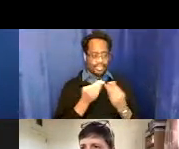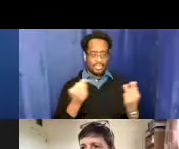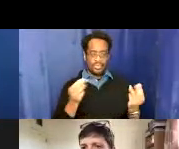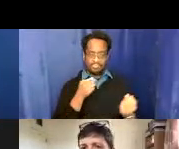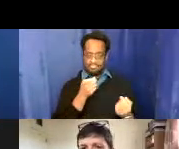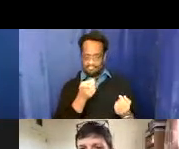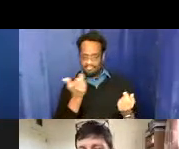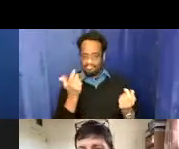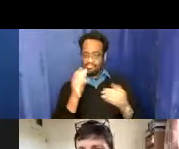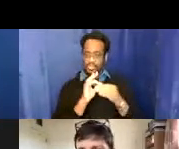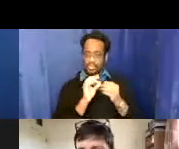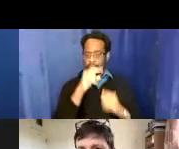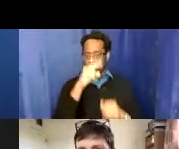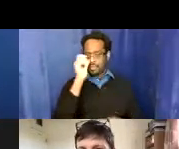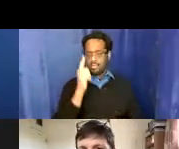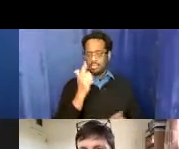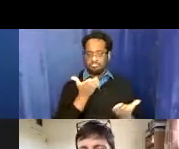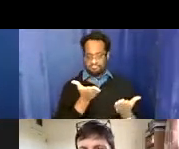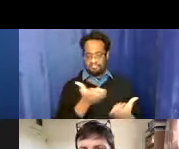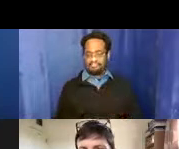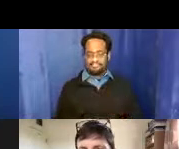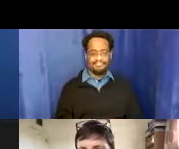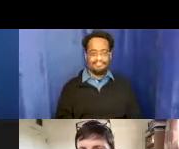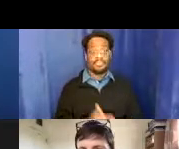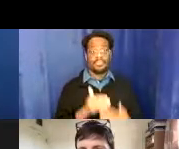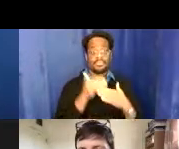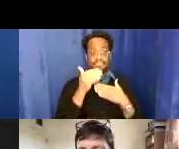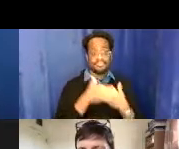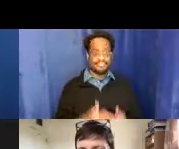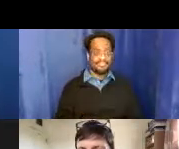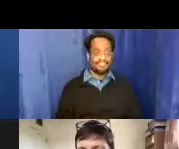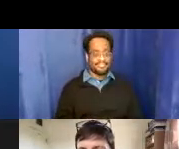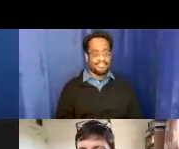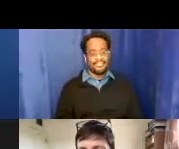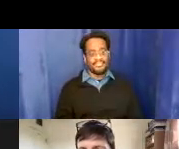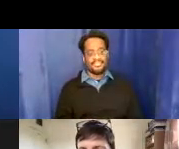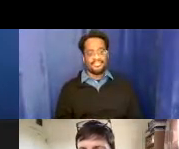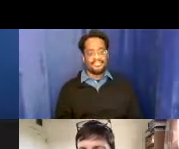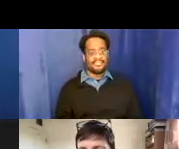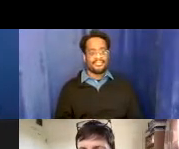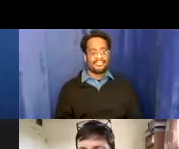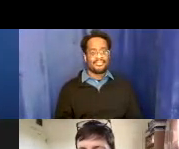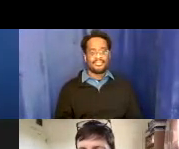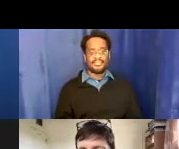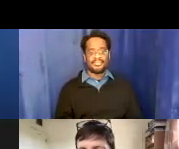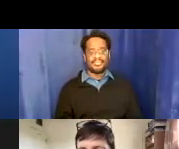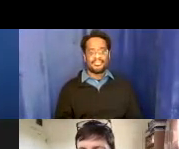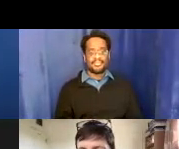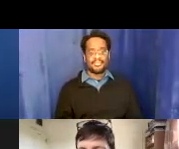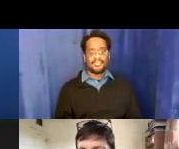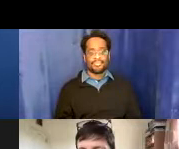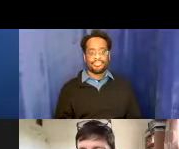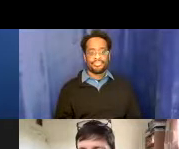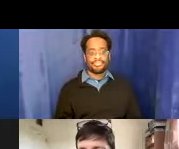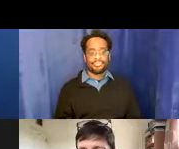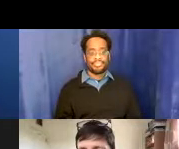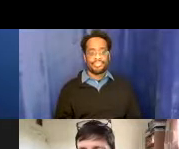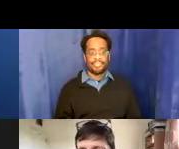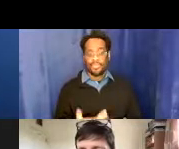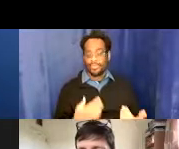research more and there's some free resources that discuss that there. Next slide please.